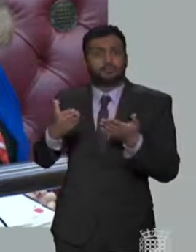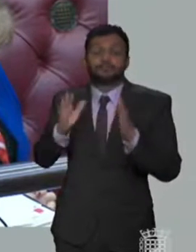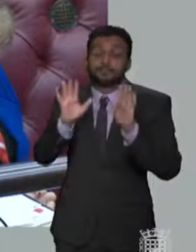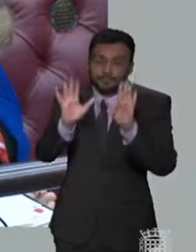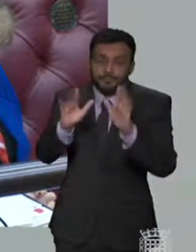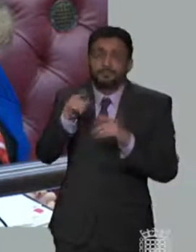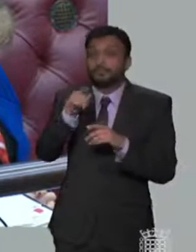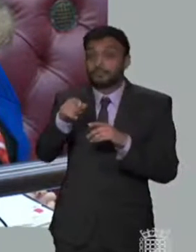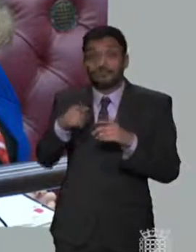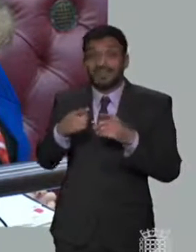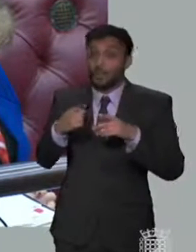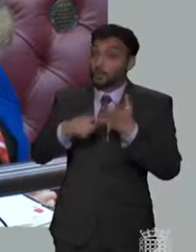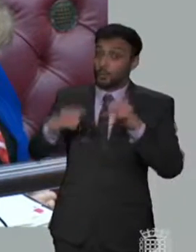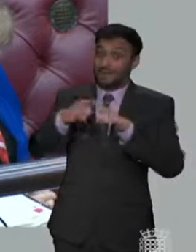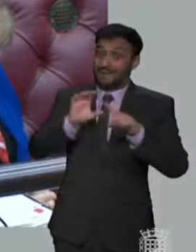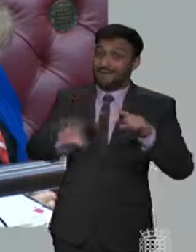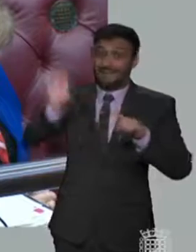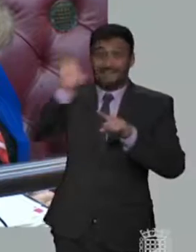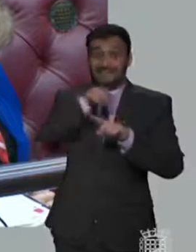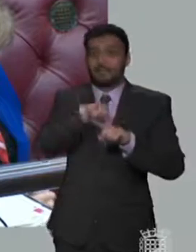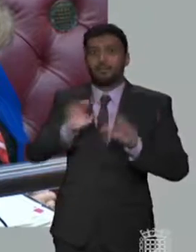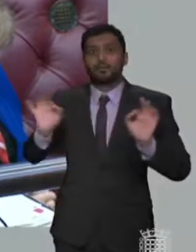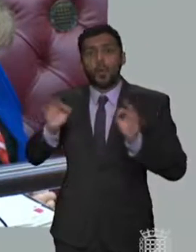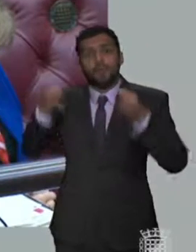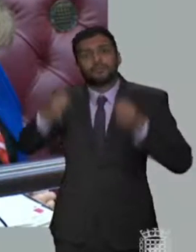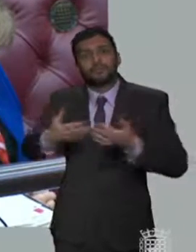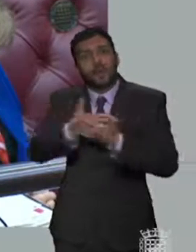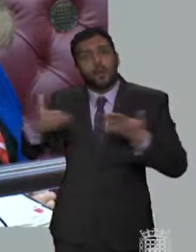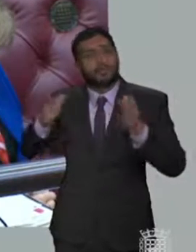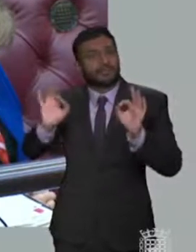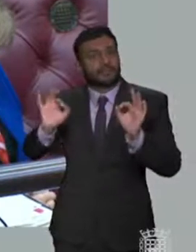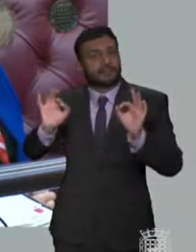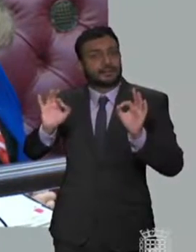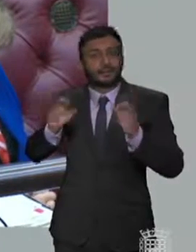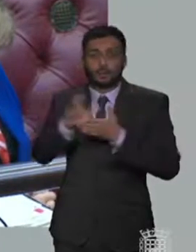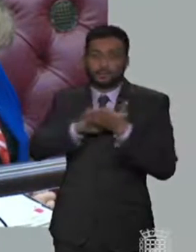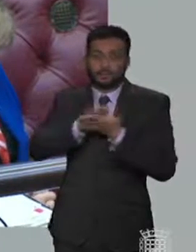recognition so it wouldn't be appropriate to make an exception for bsl welsh is an